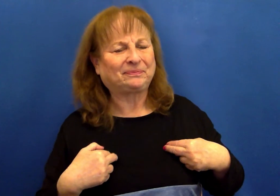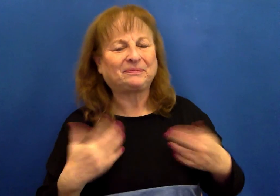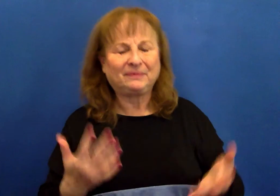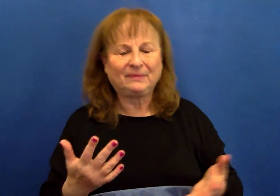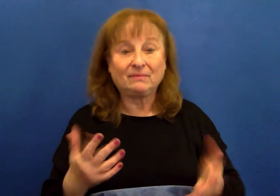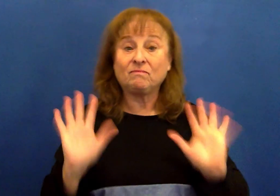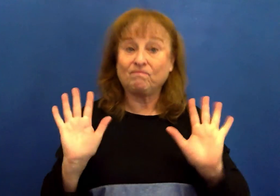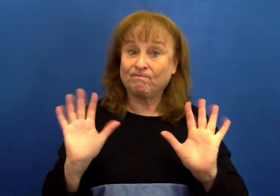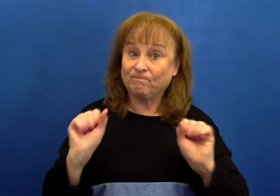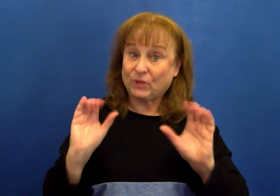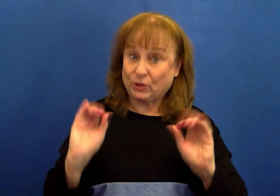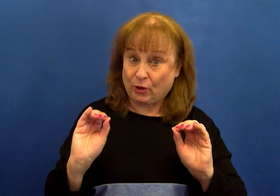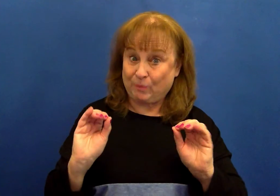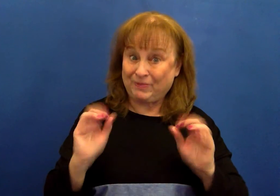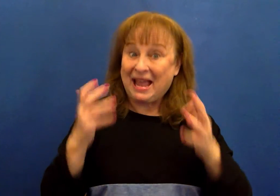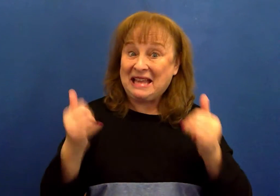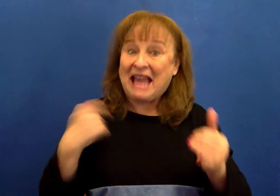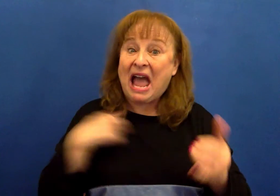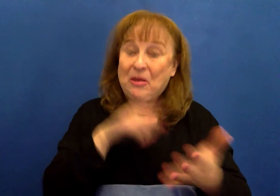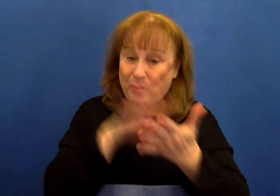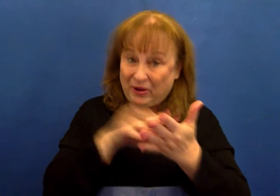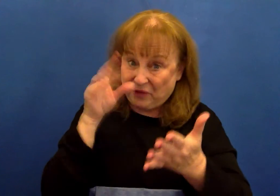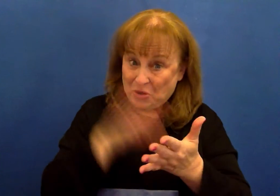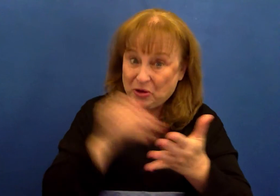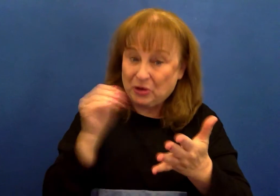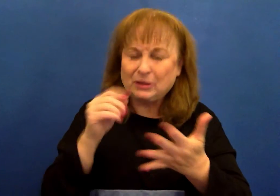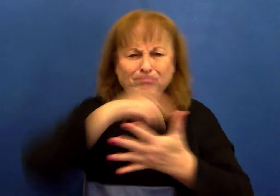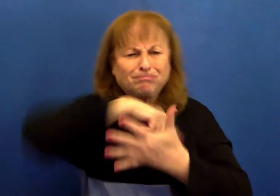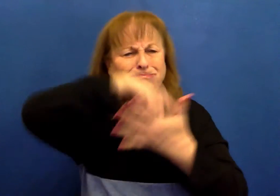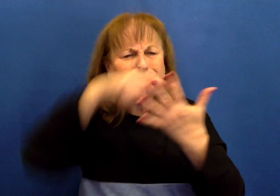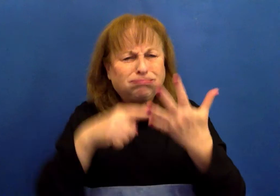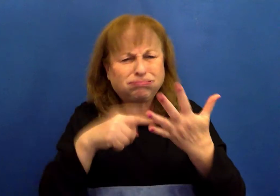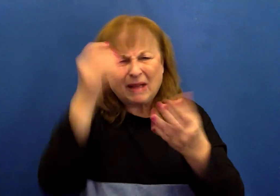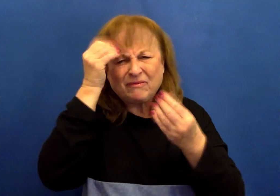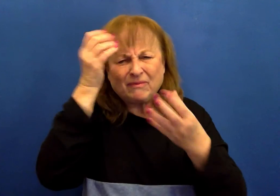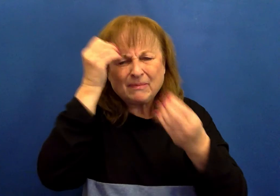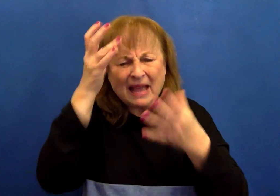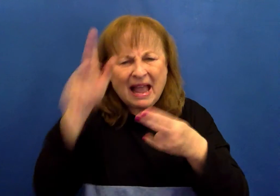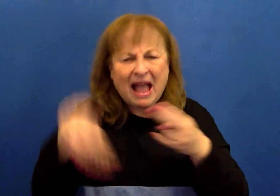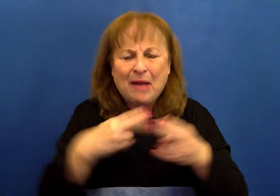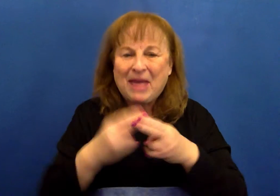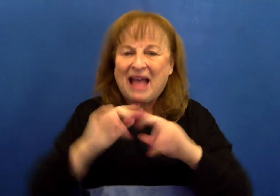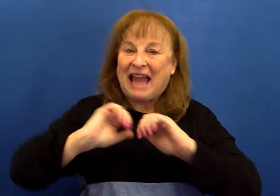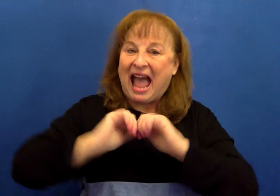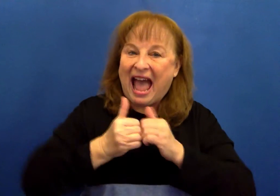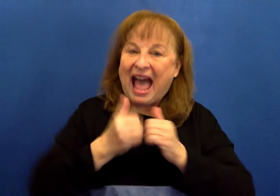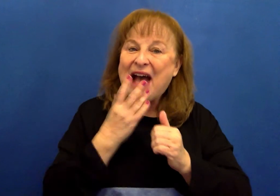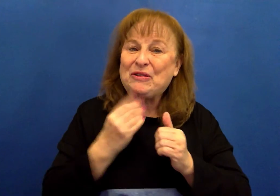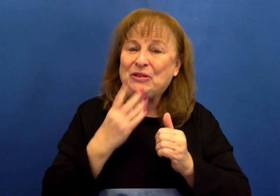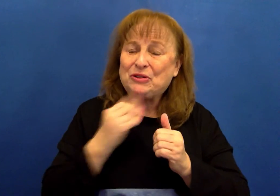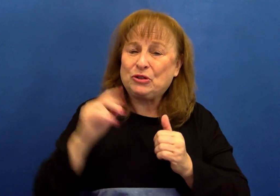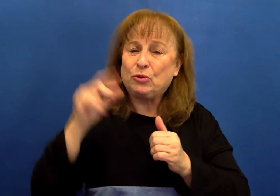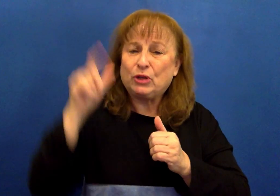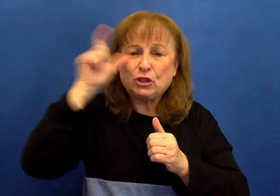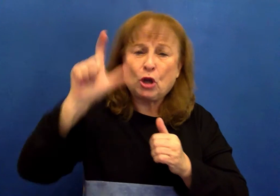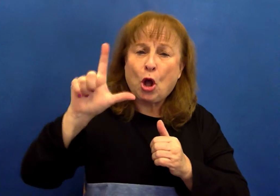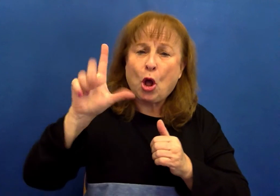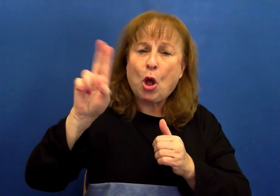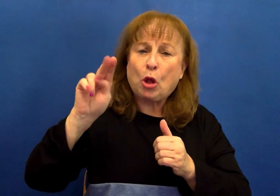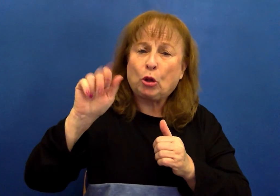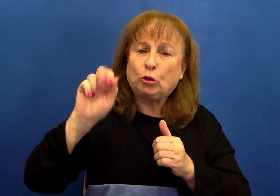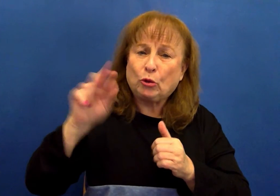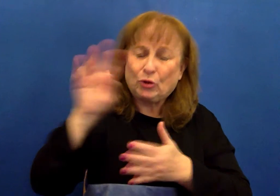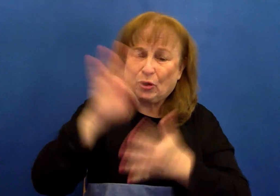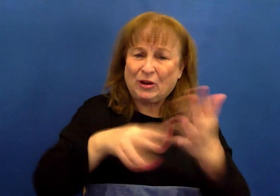So now that we have learned all of these facts about how the Jewish lunar calendar keeps in